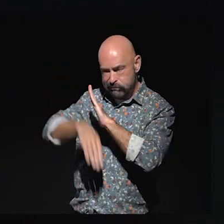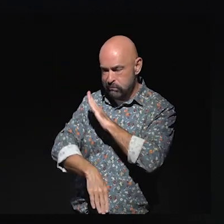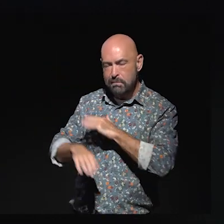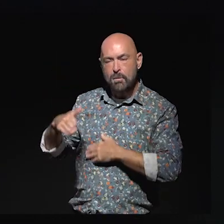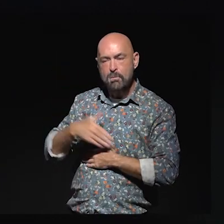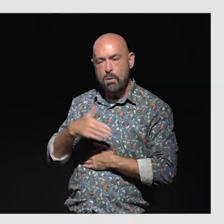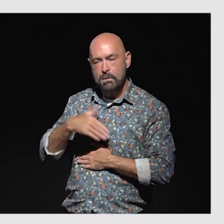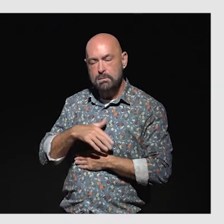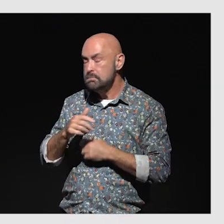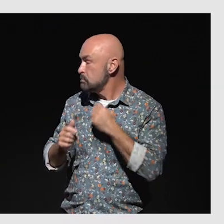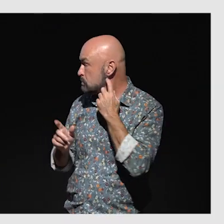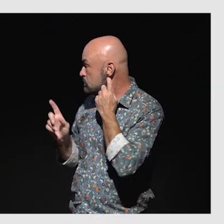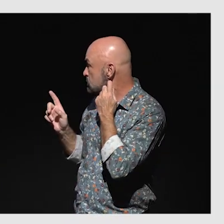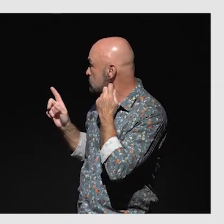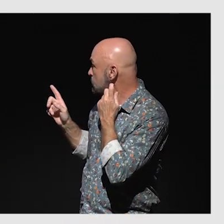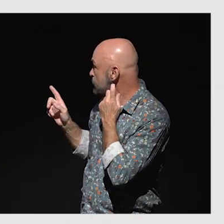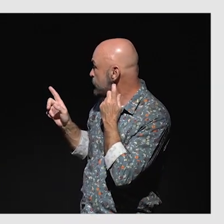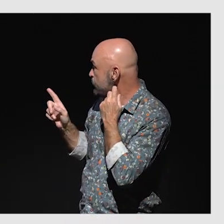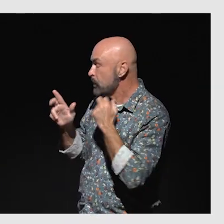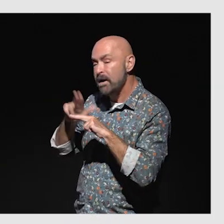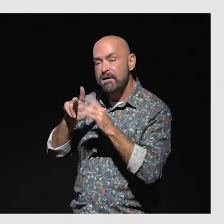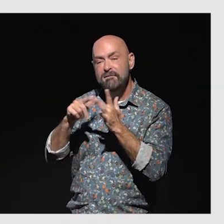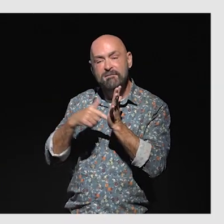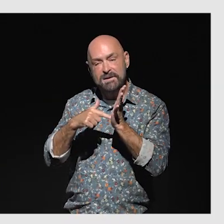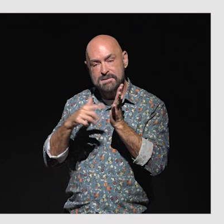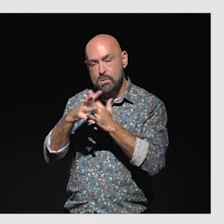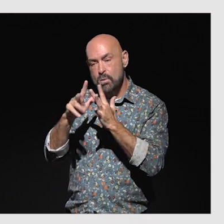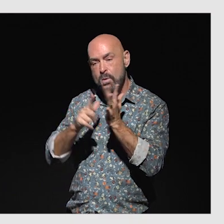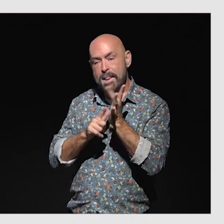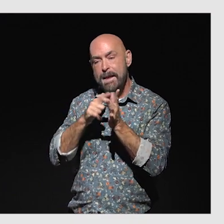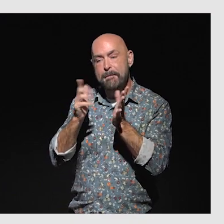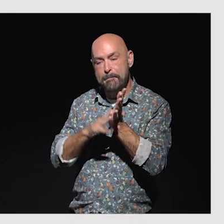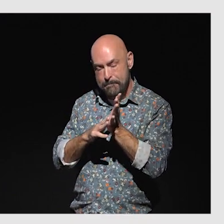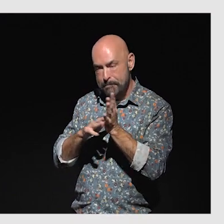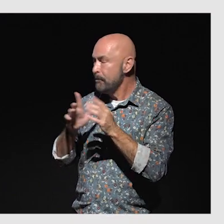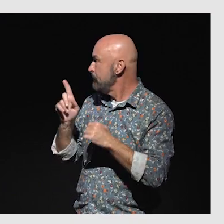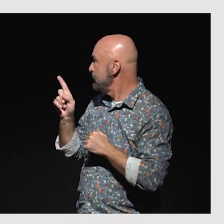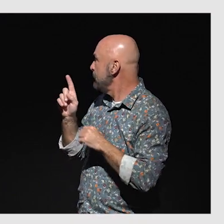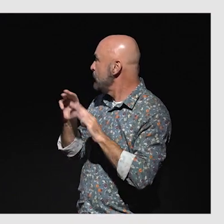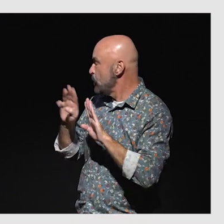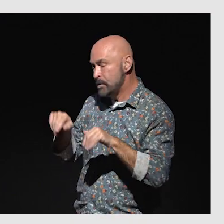And here, from the Fitzwilliam, one of the most extraordinary drawings from that period